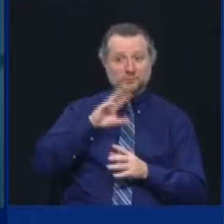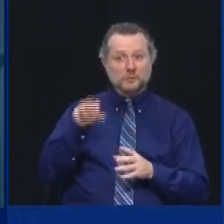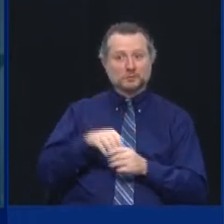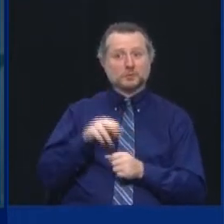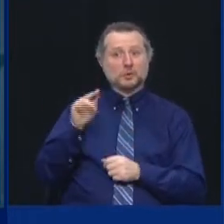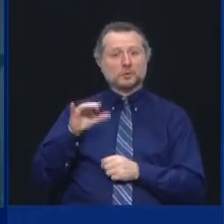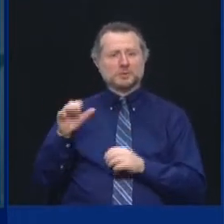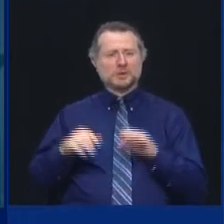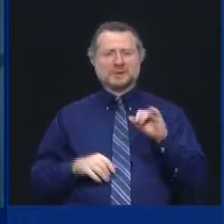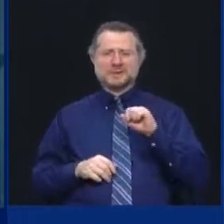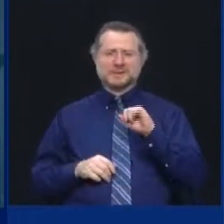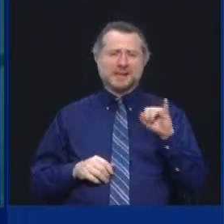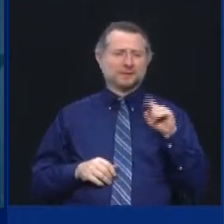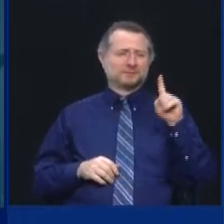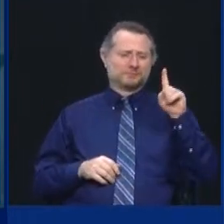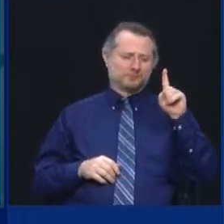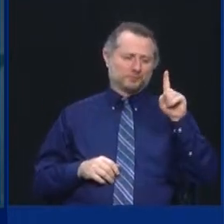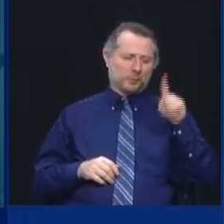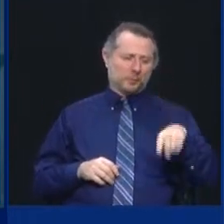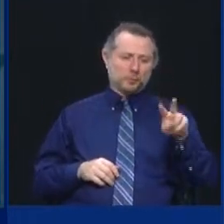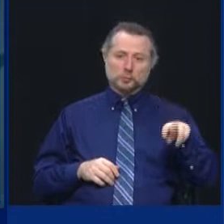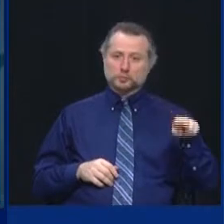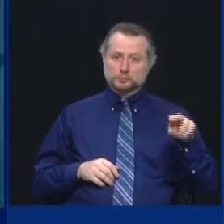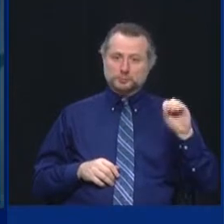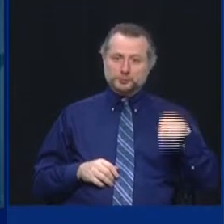HIGH OF 2.7 UP IN THE FINGER